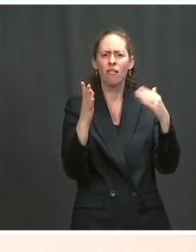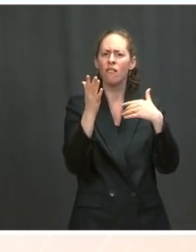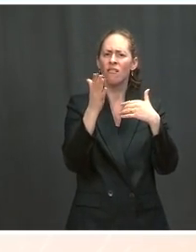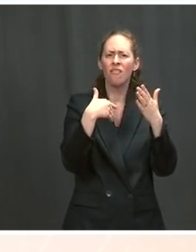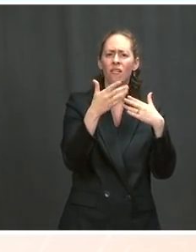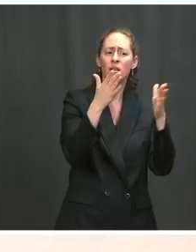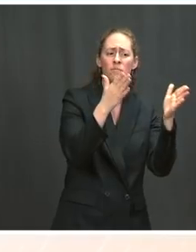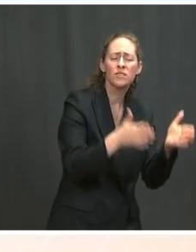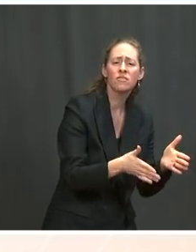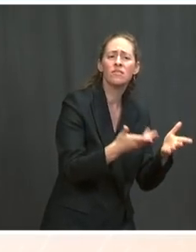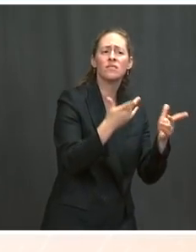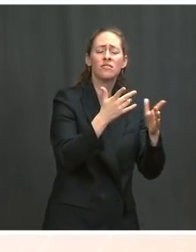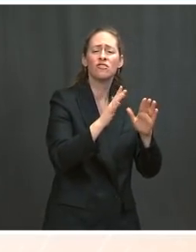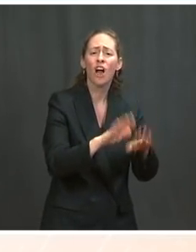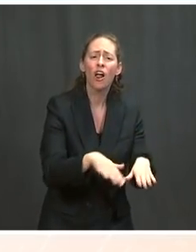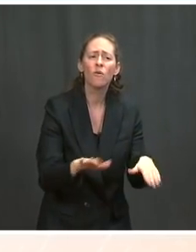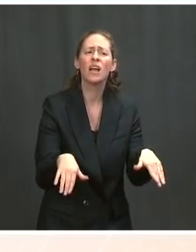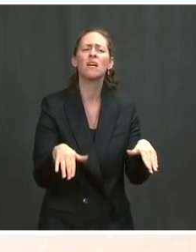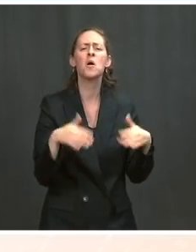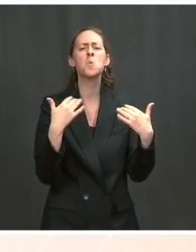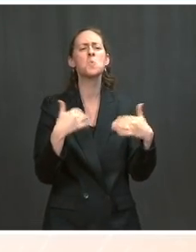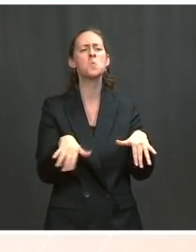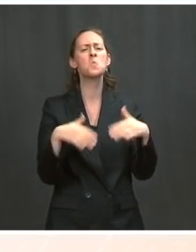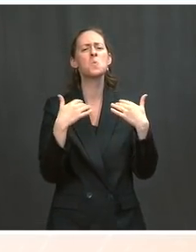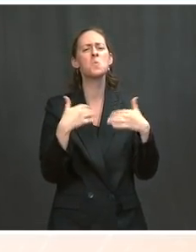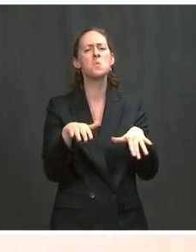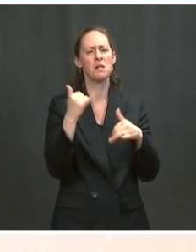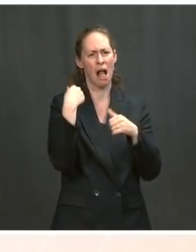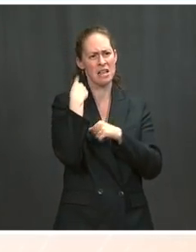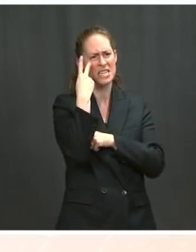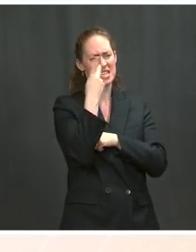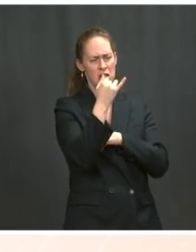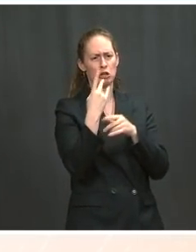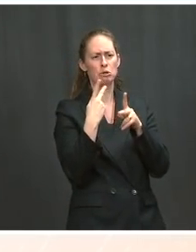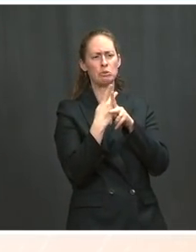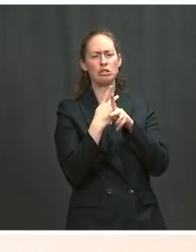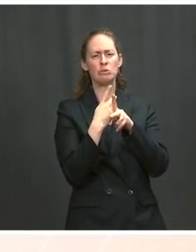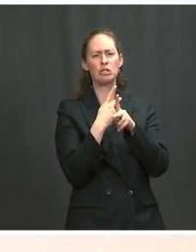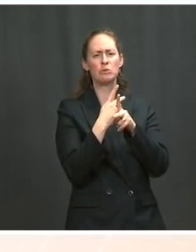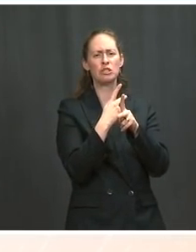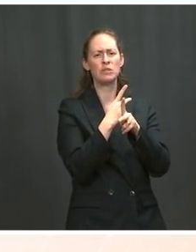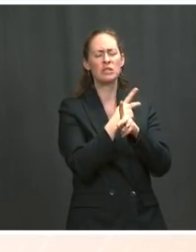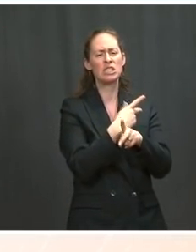and we've certainly seen that as this violence has escalated. Our objective and our approach